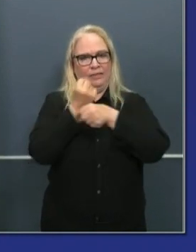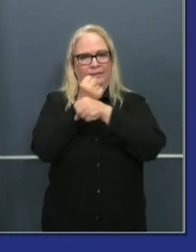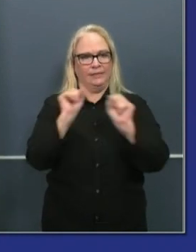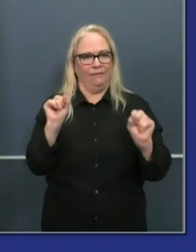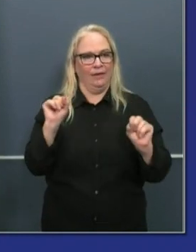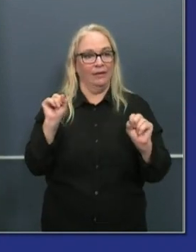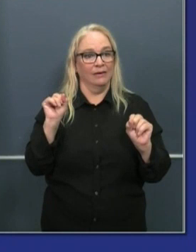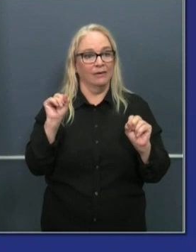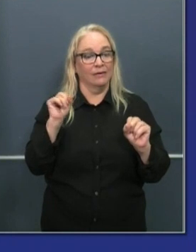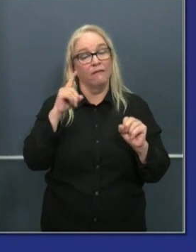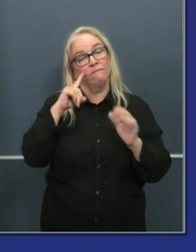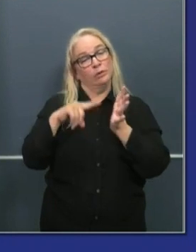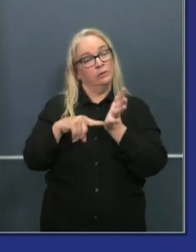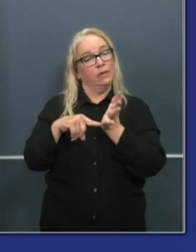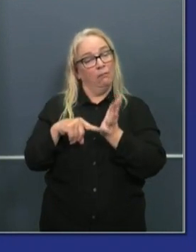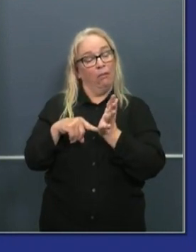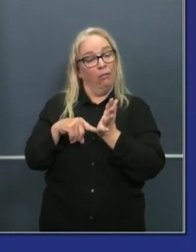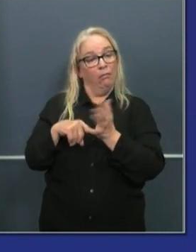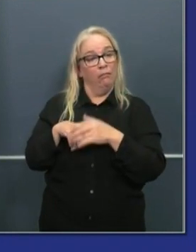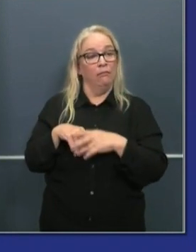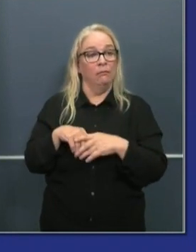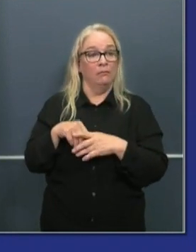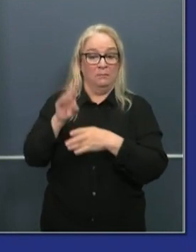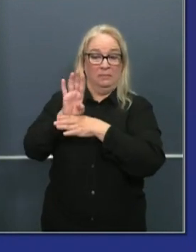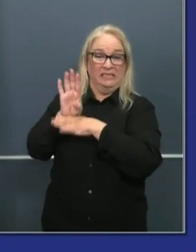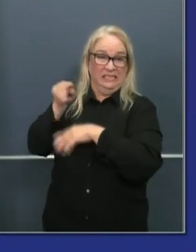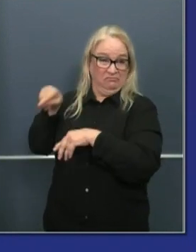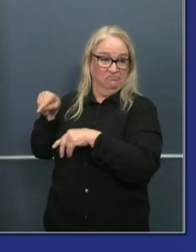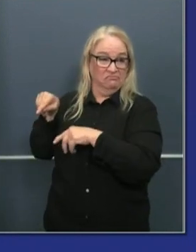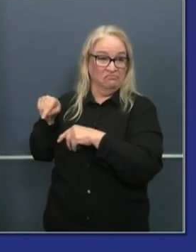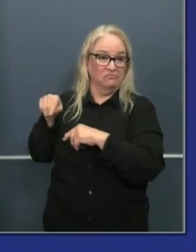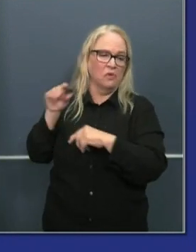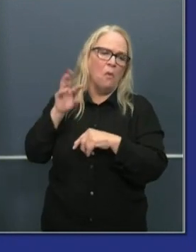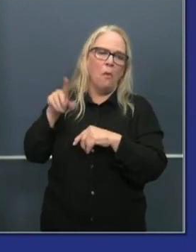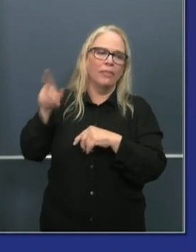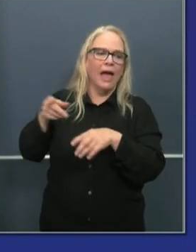PROTECTING THEIR WORKERS. I THINK THIS IS AN INCREDIBLY IMPORTANT POINT THAT WHEN WE TALK ABOUT COMPLIANCE IT'S NOT JUST MASK COMPLIANCE BUT